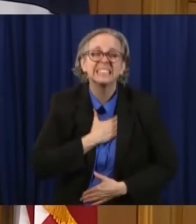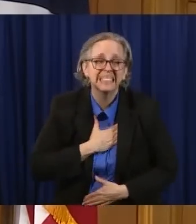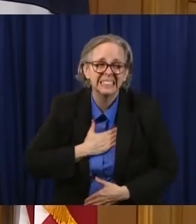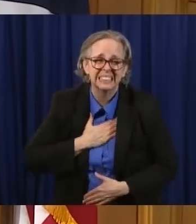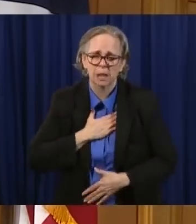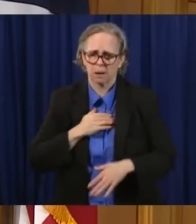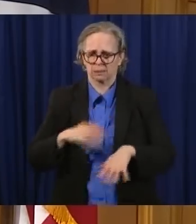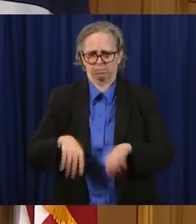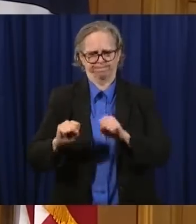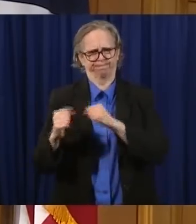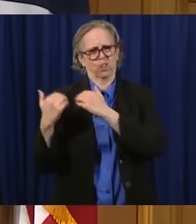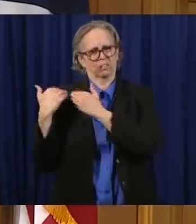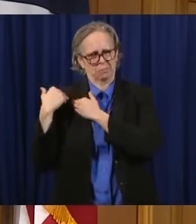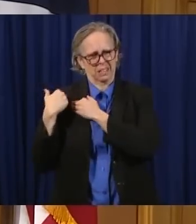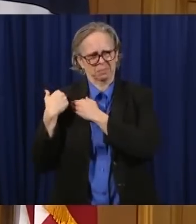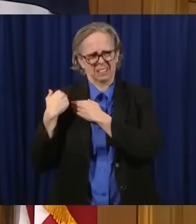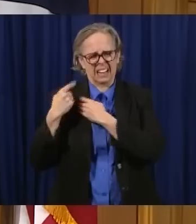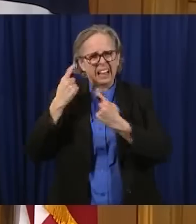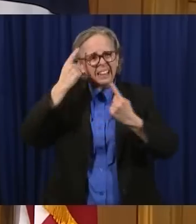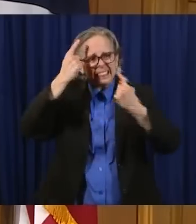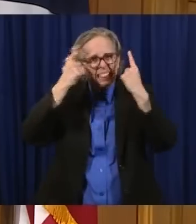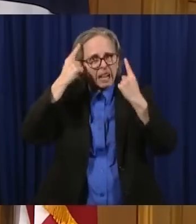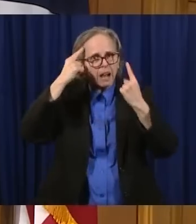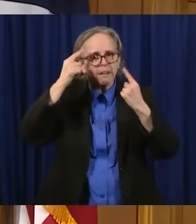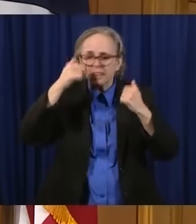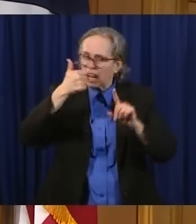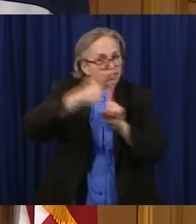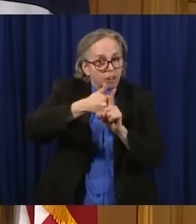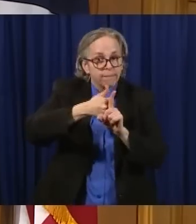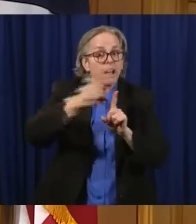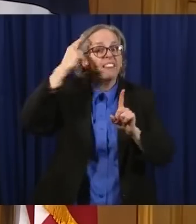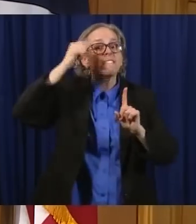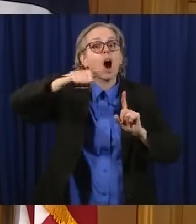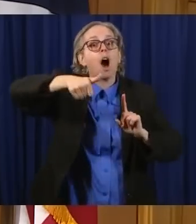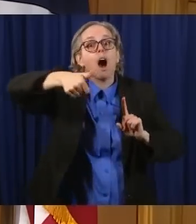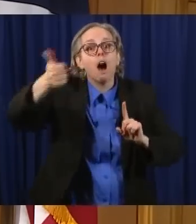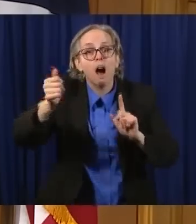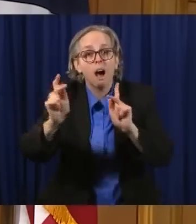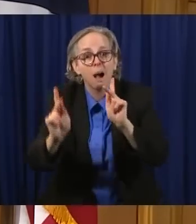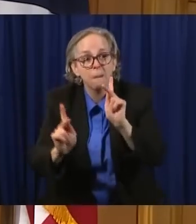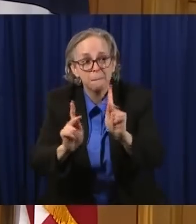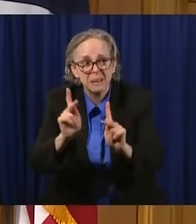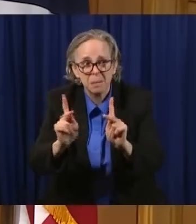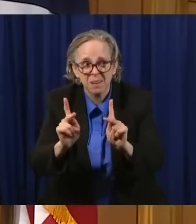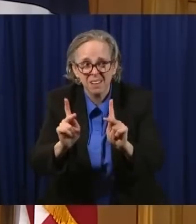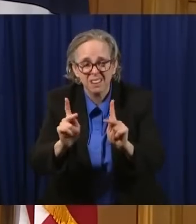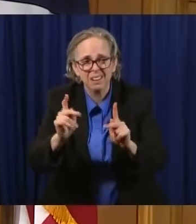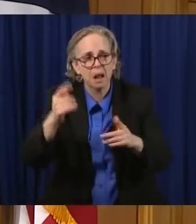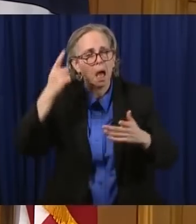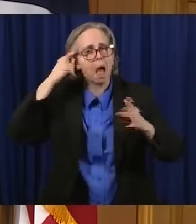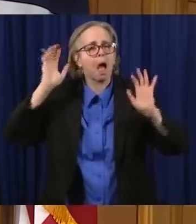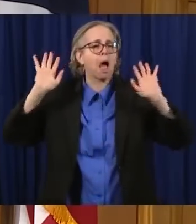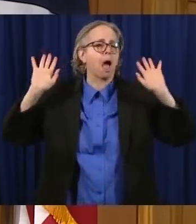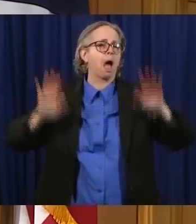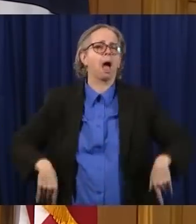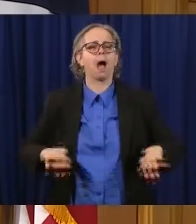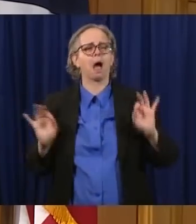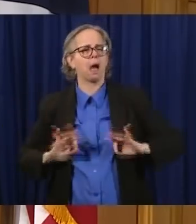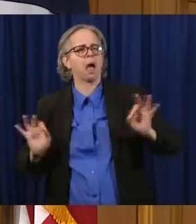AND NOT HAVE SYMPTOMS AT ALL. SO AS WE ENTER THIS PERIOD I WOULD ASK OUR YOUNG PEOPLE TO